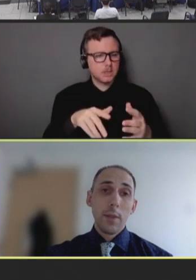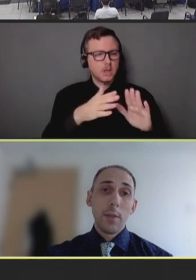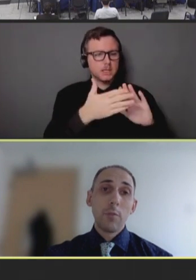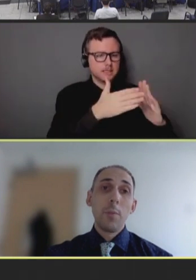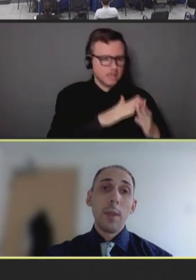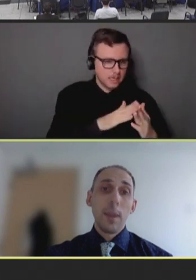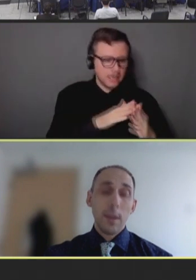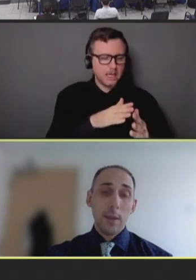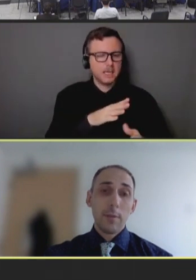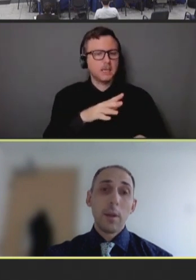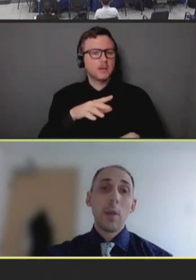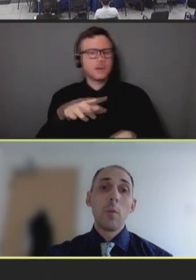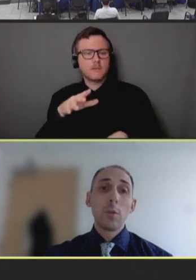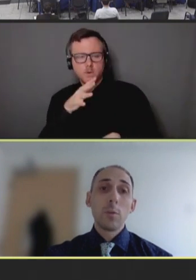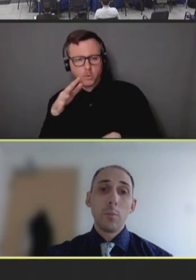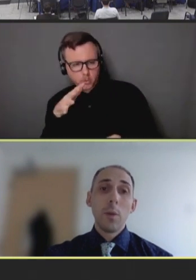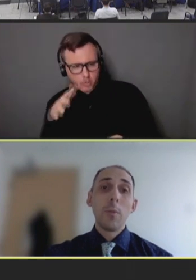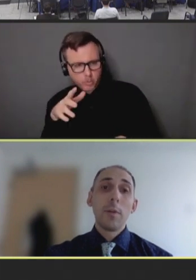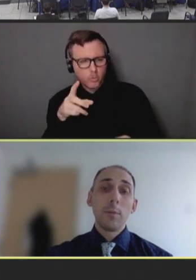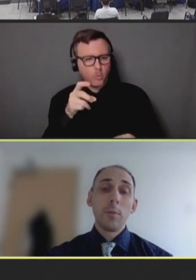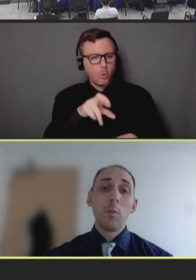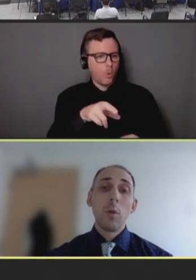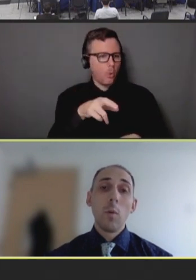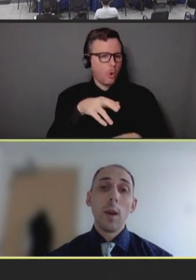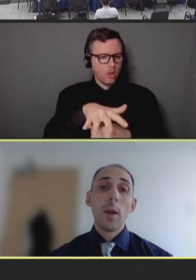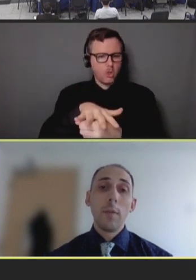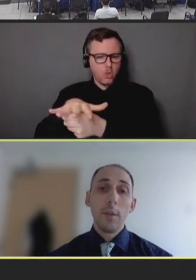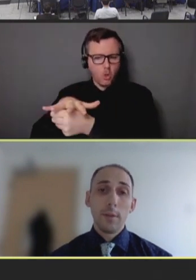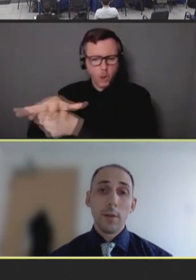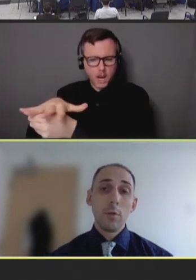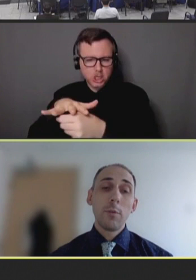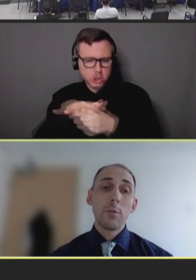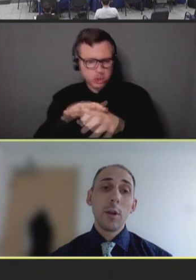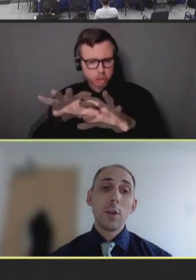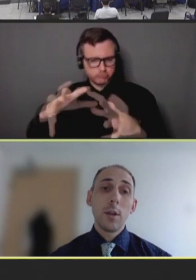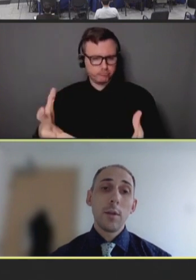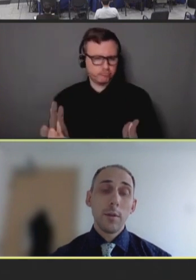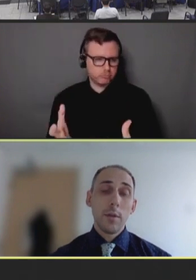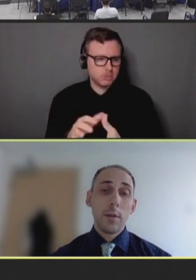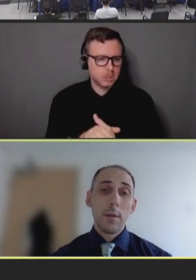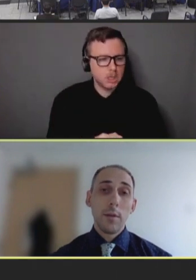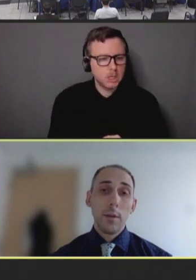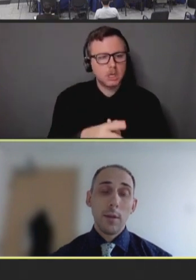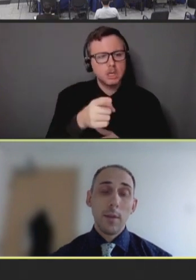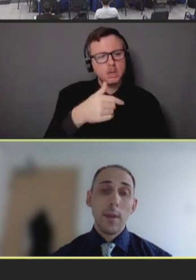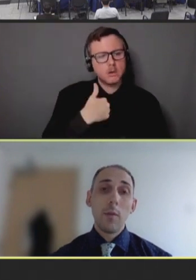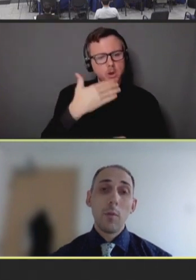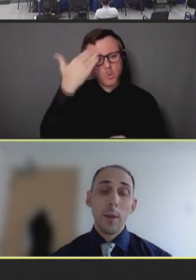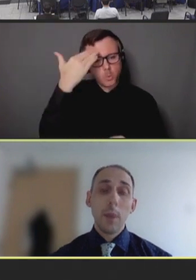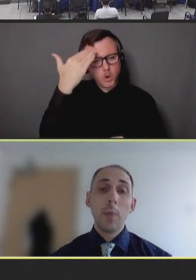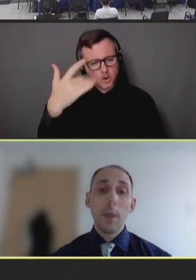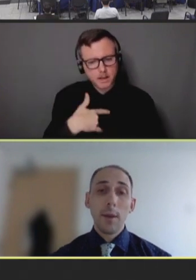This would be a study in which participants were aware of the assigned treatment strategy in that it would be nonblinded.